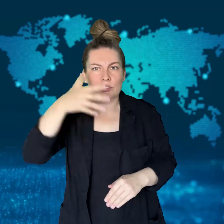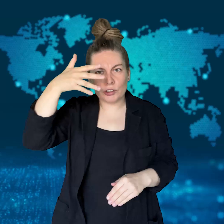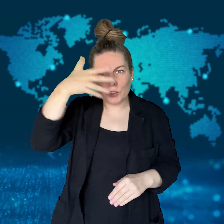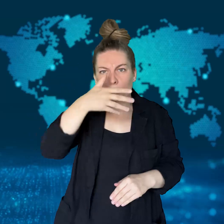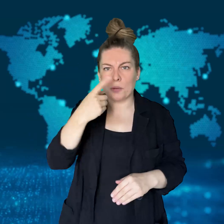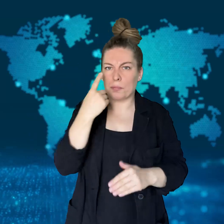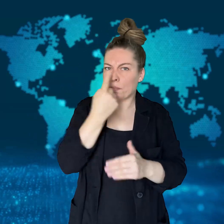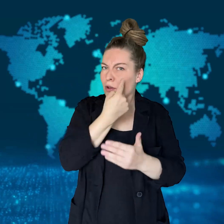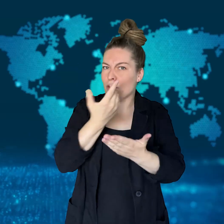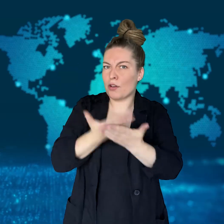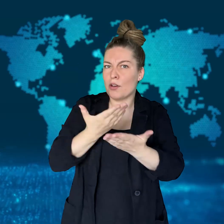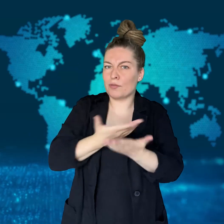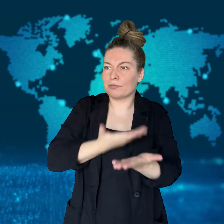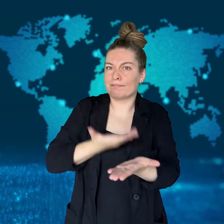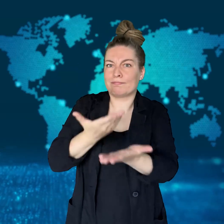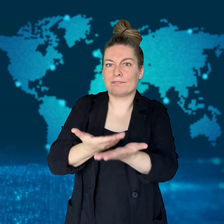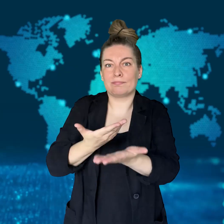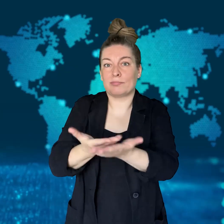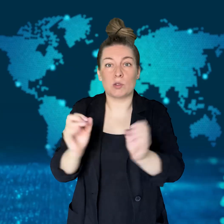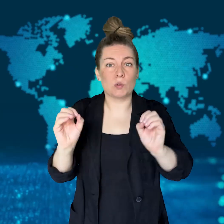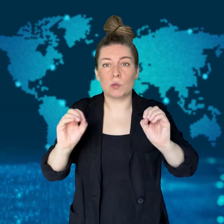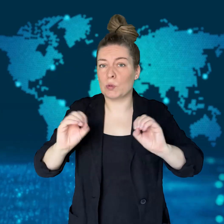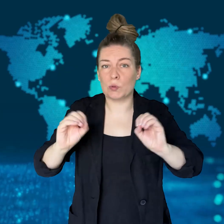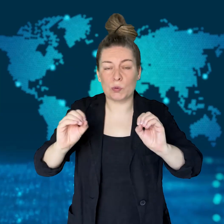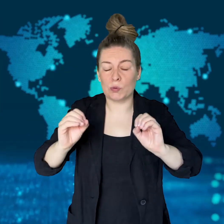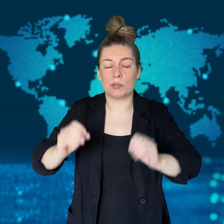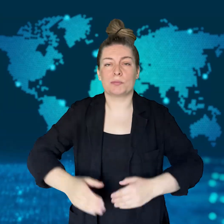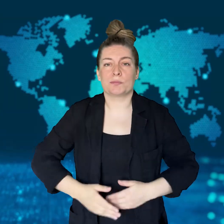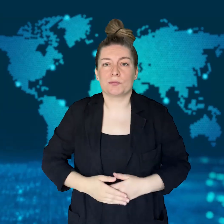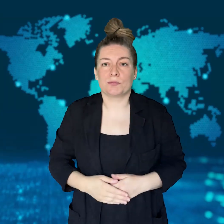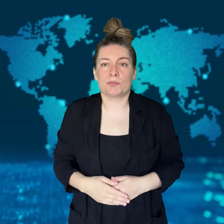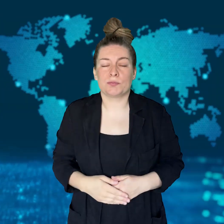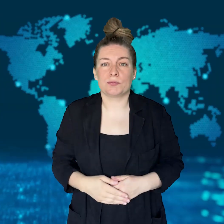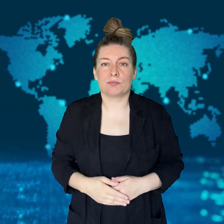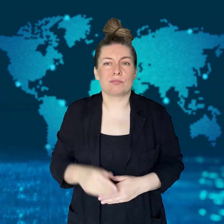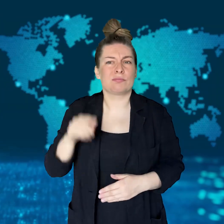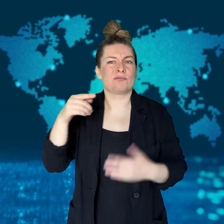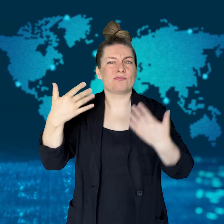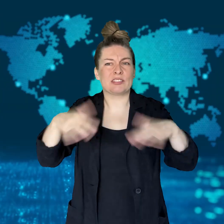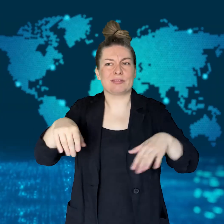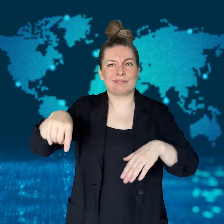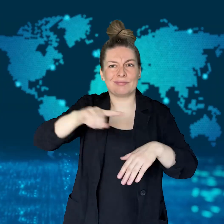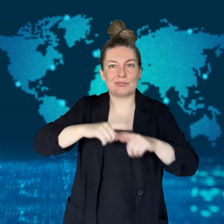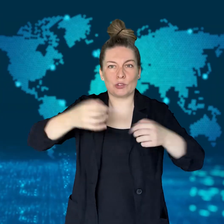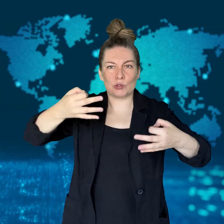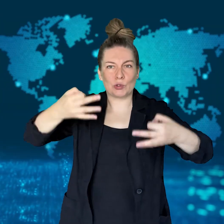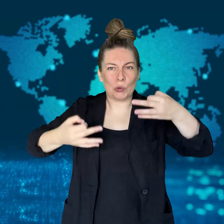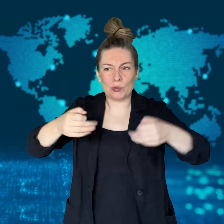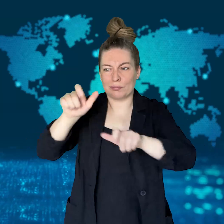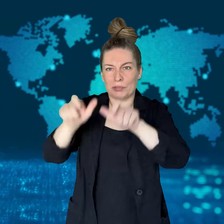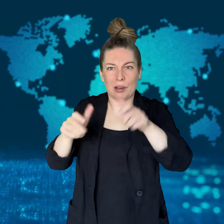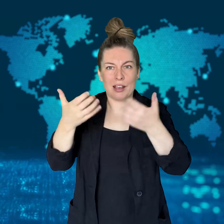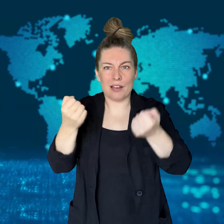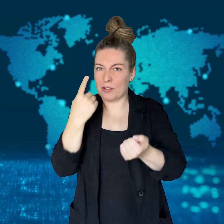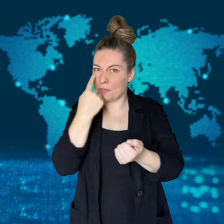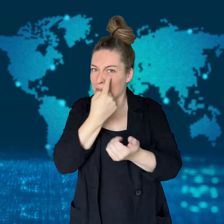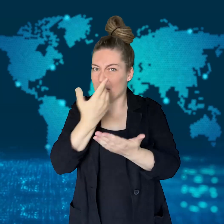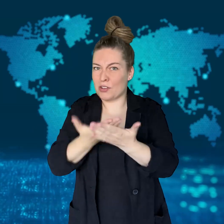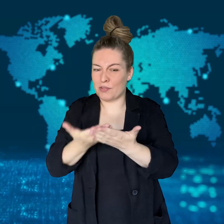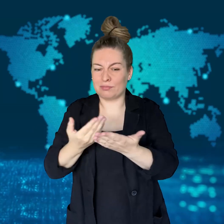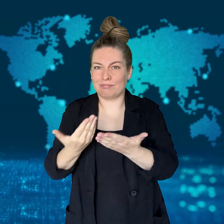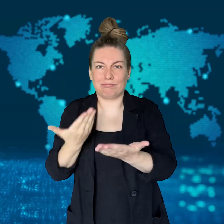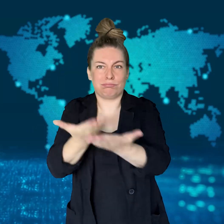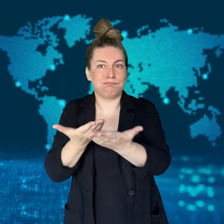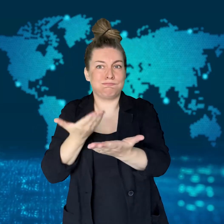Trump continues to maintain he is innocent.